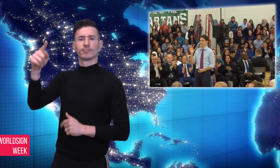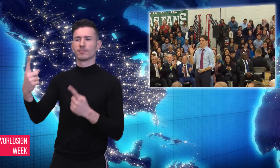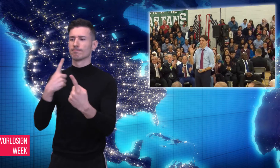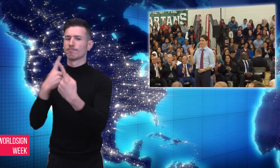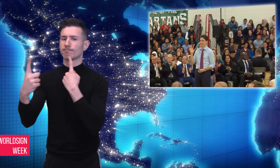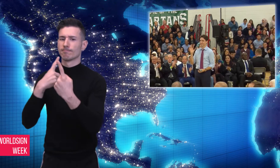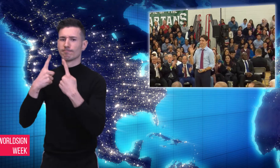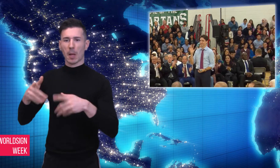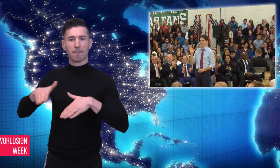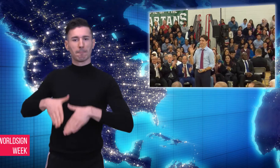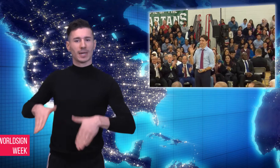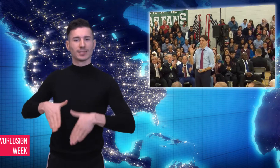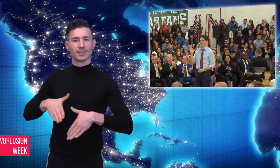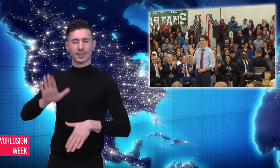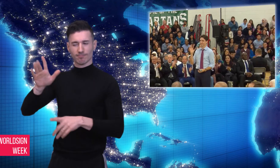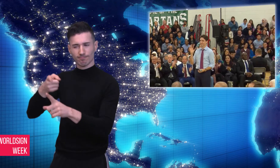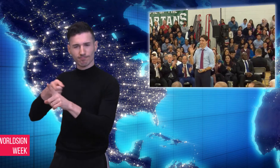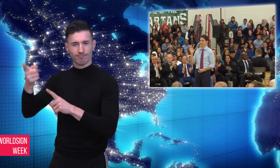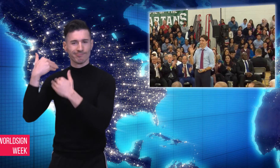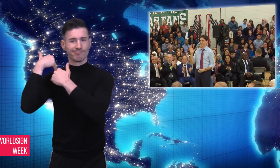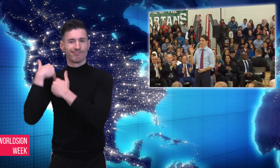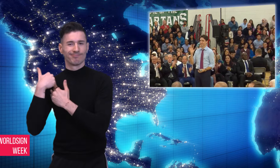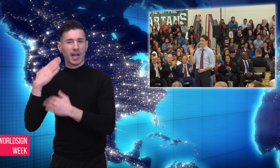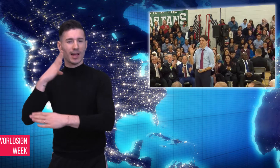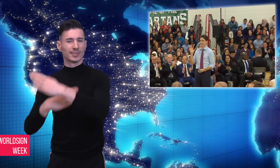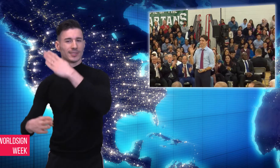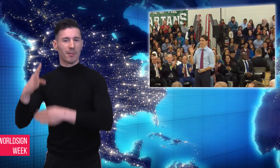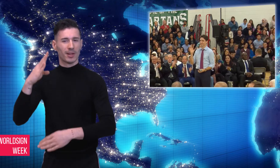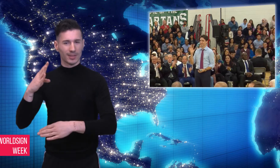He said he would talk with the Minister of Disabilities of Canada